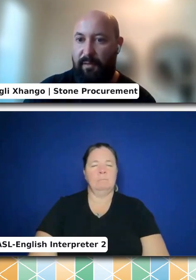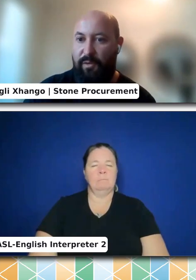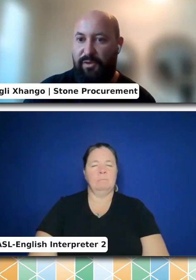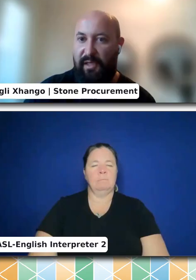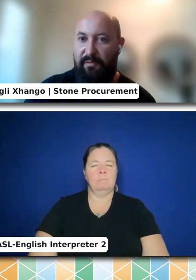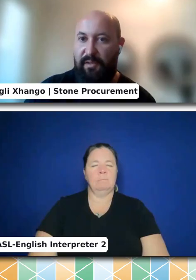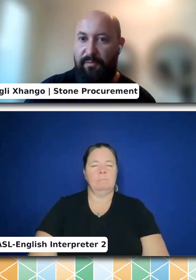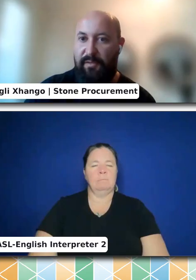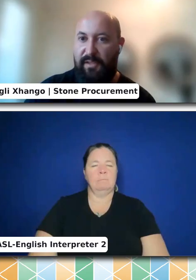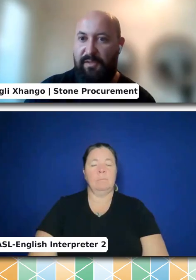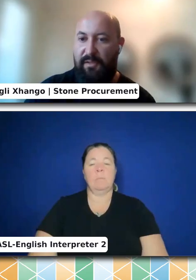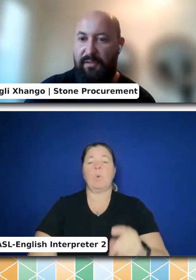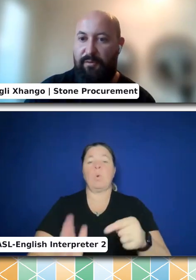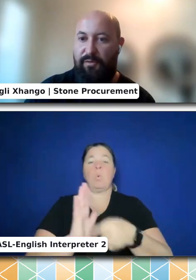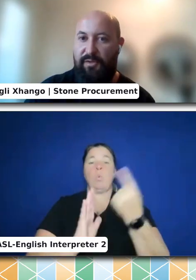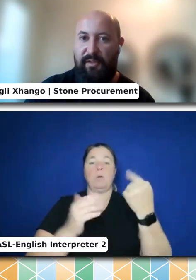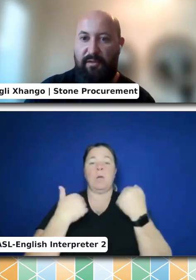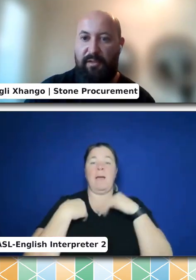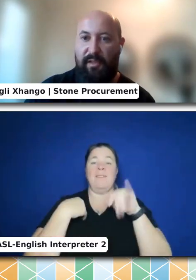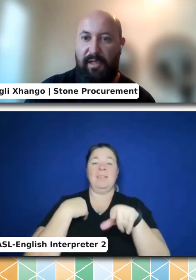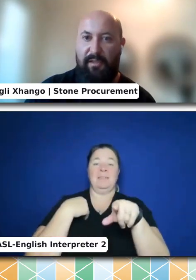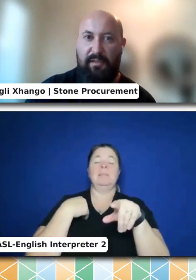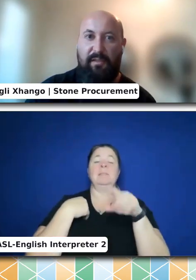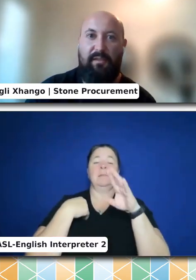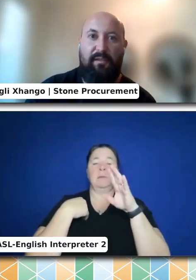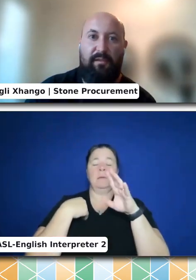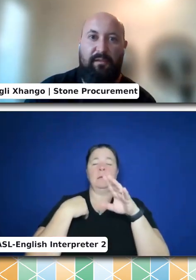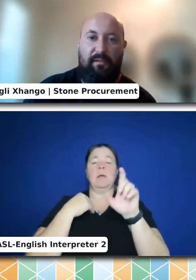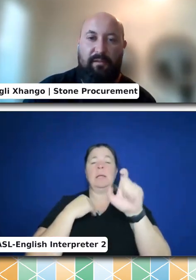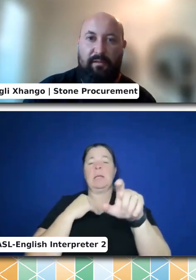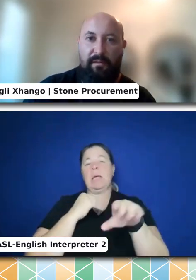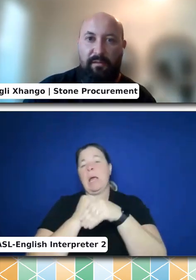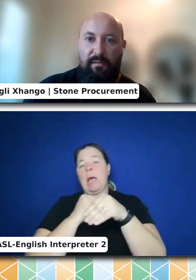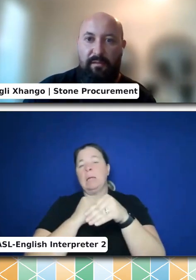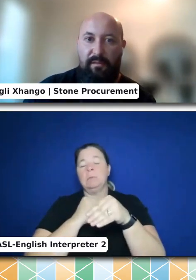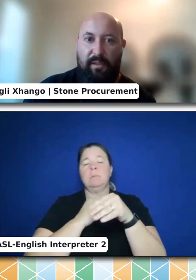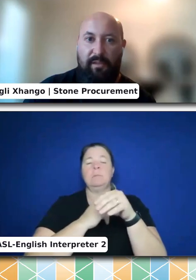And once you have a couple of these, you just click on Add.